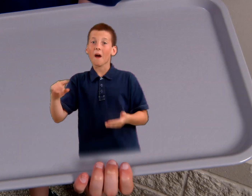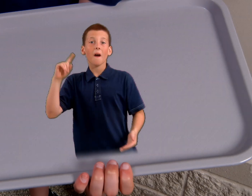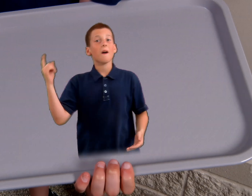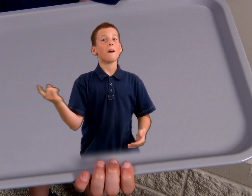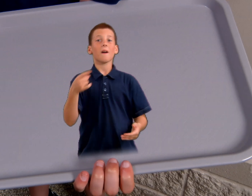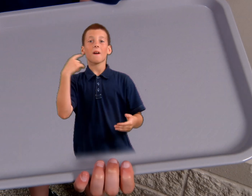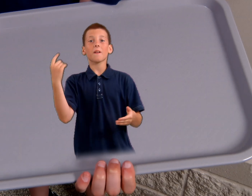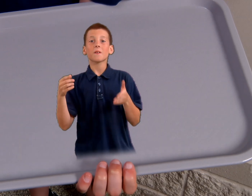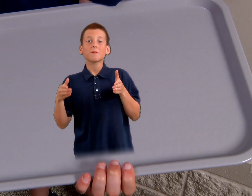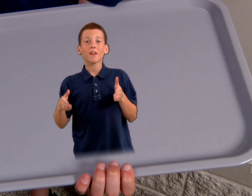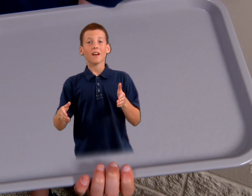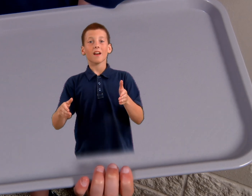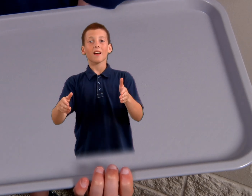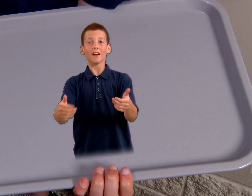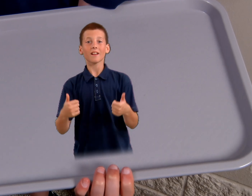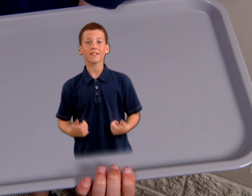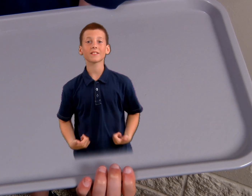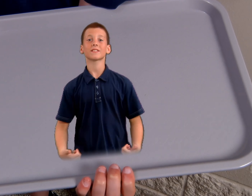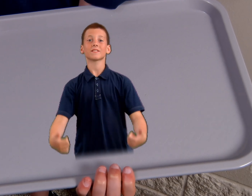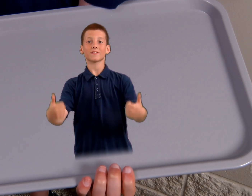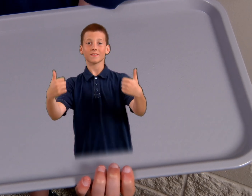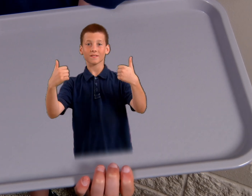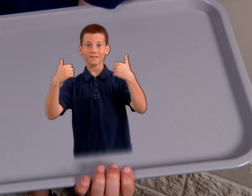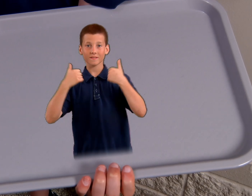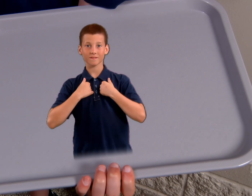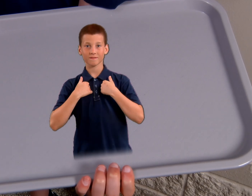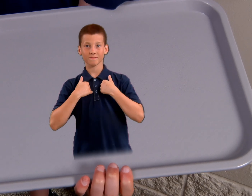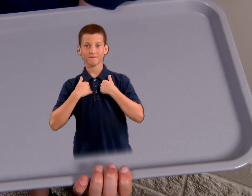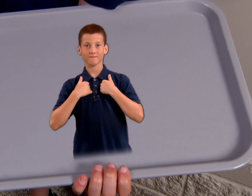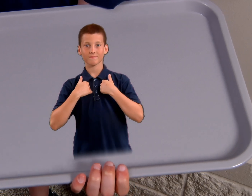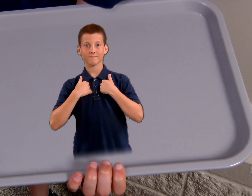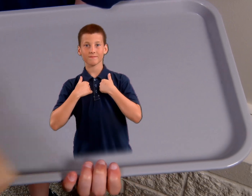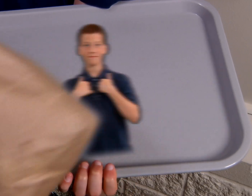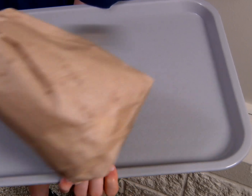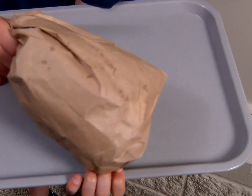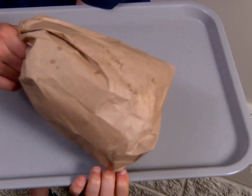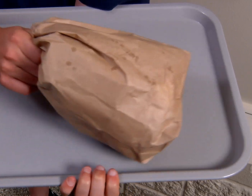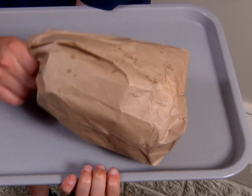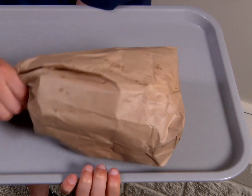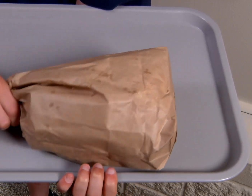FORGIVENESS IS THE ONLY WAY TO LIVE.